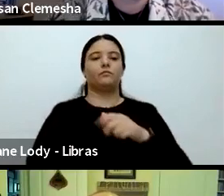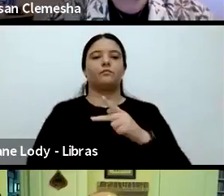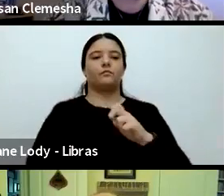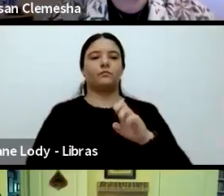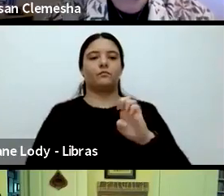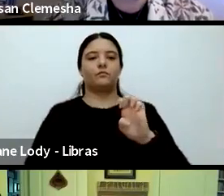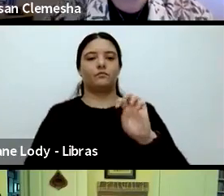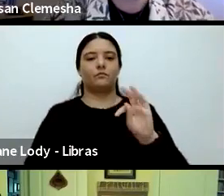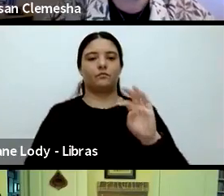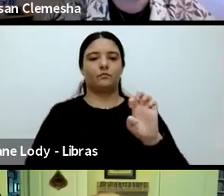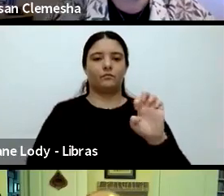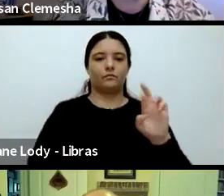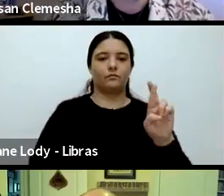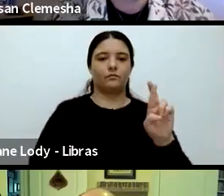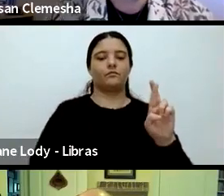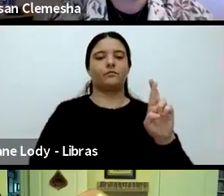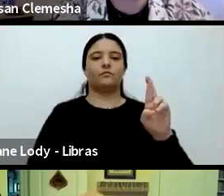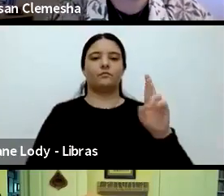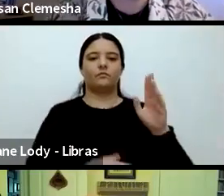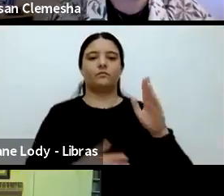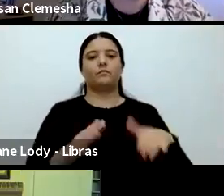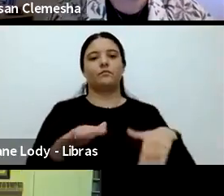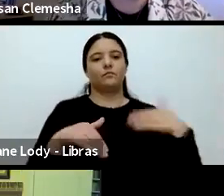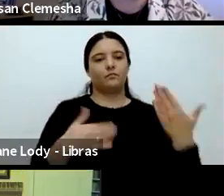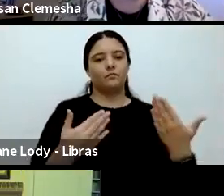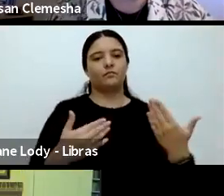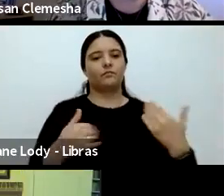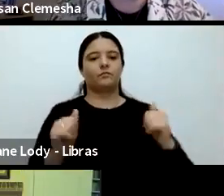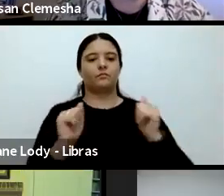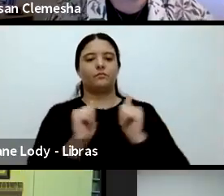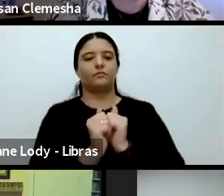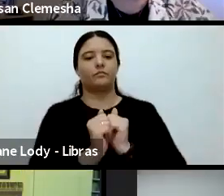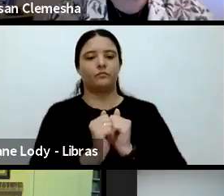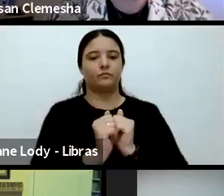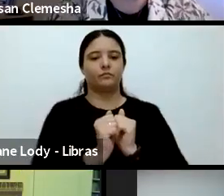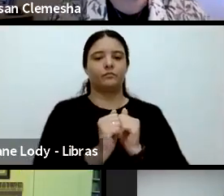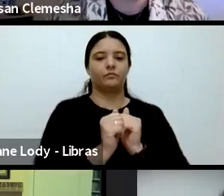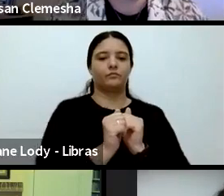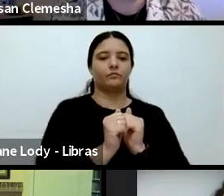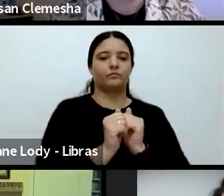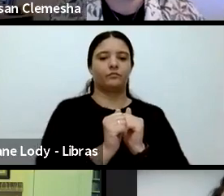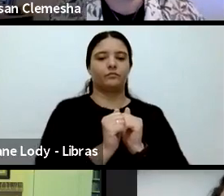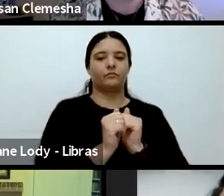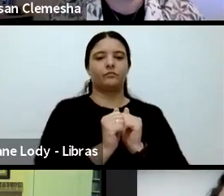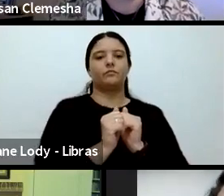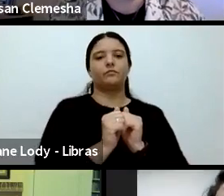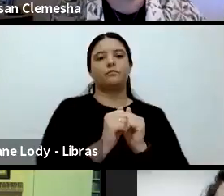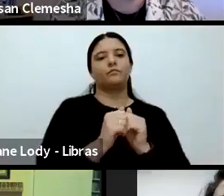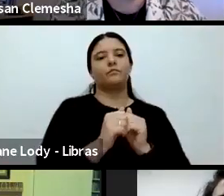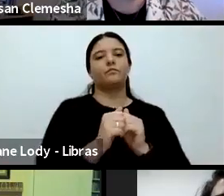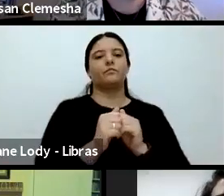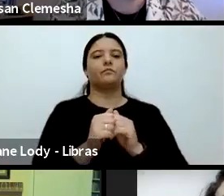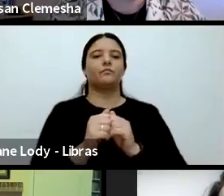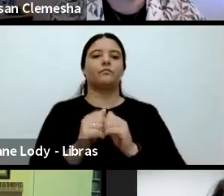and I HR when I joined that when I joined the editorial board of the journal of language and. little education here at the university of Georgia.